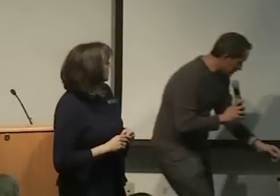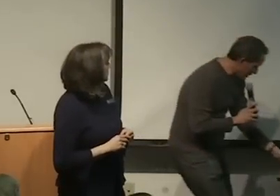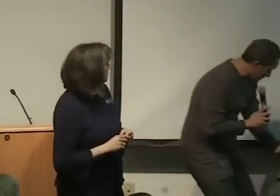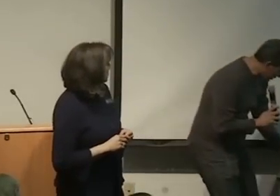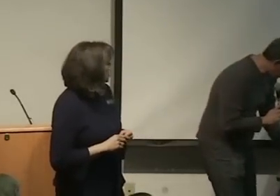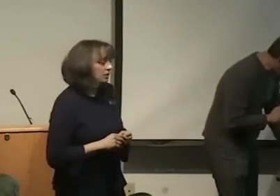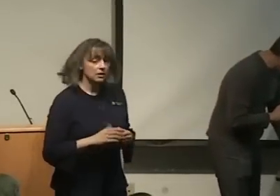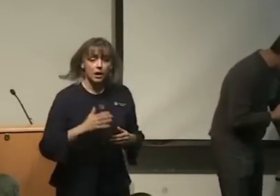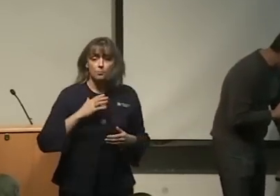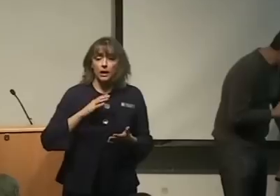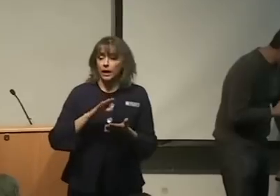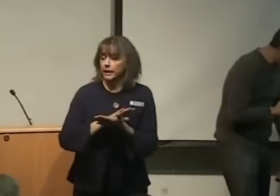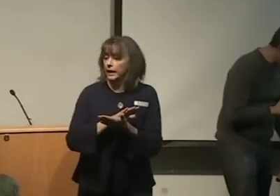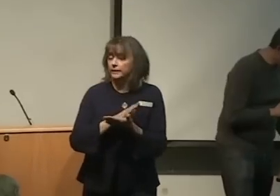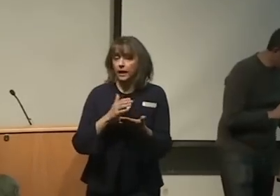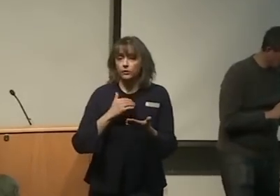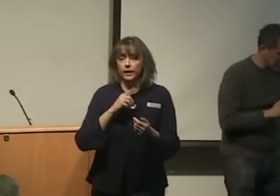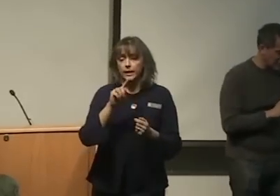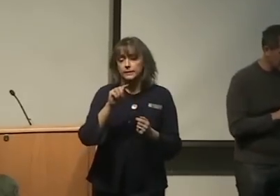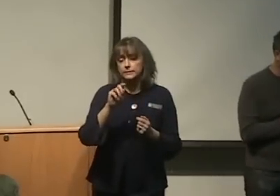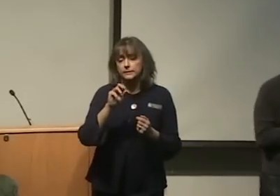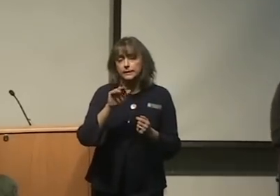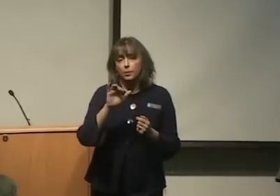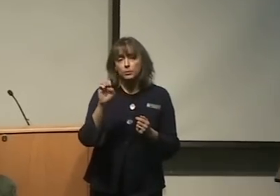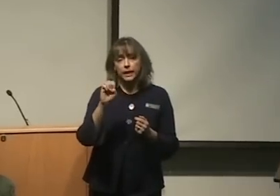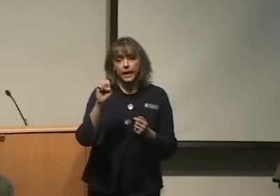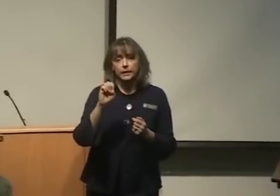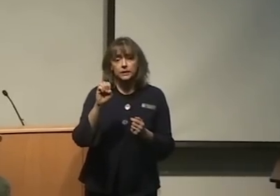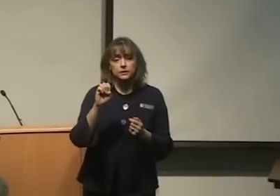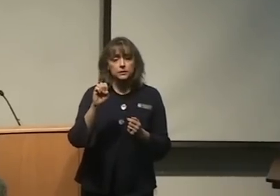So you can take a minute, look at the handout and then just fill that in.